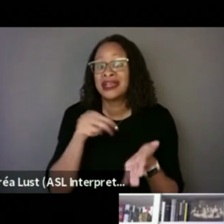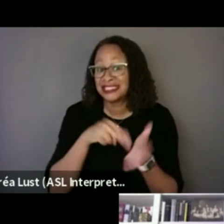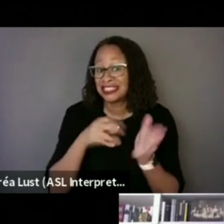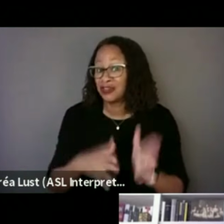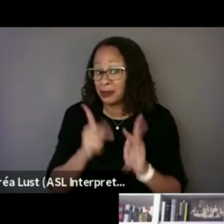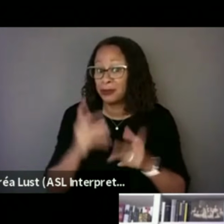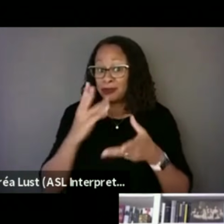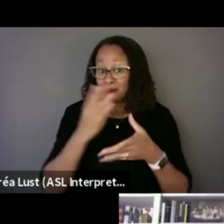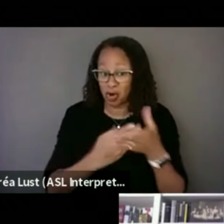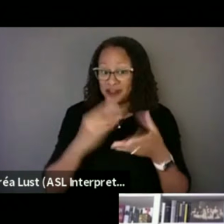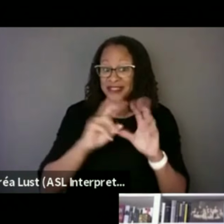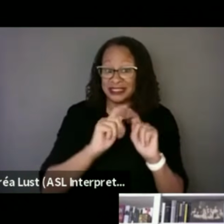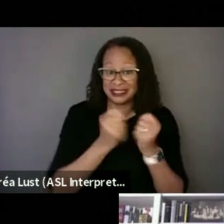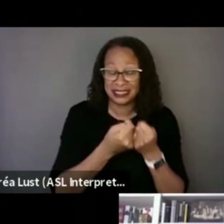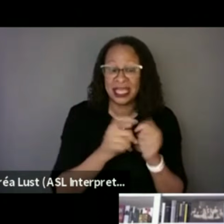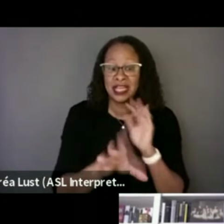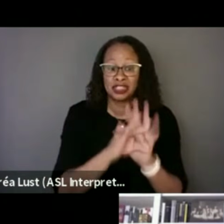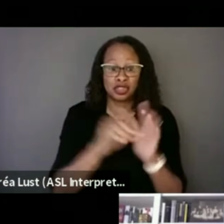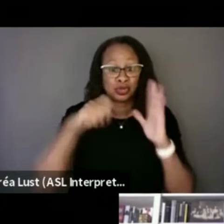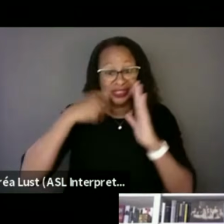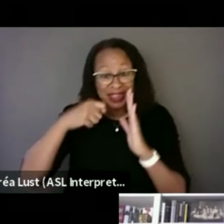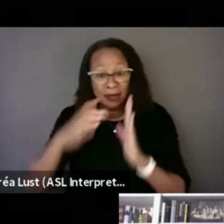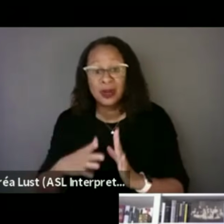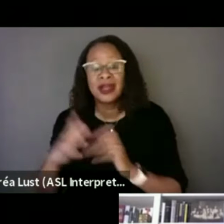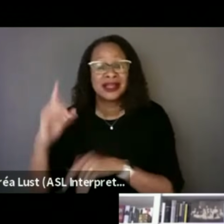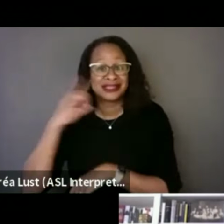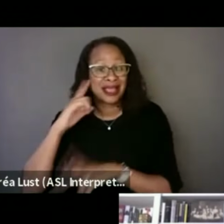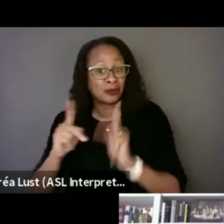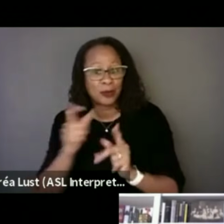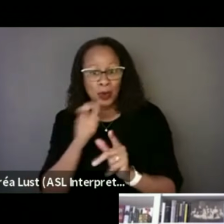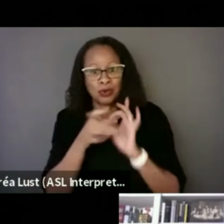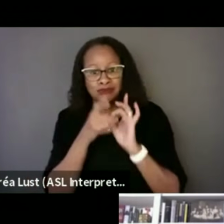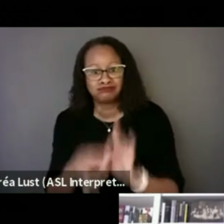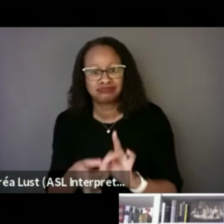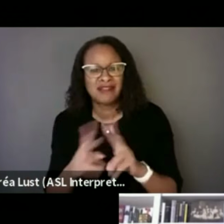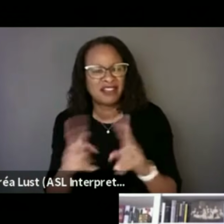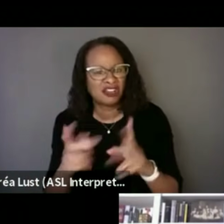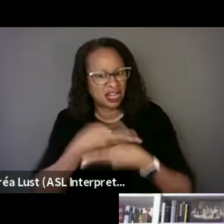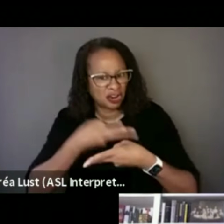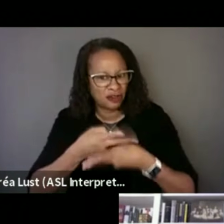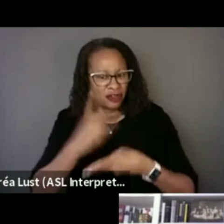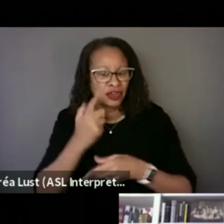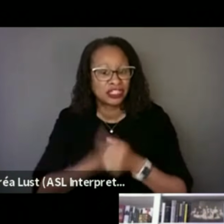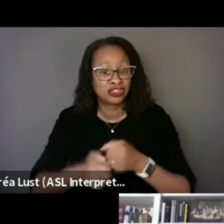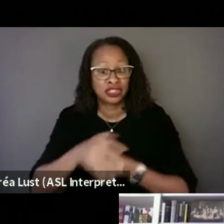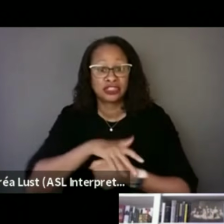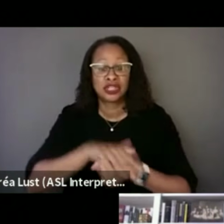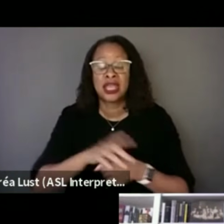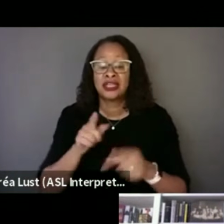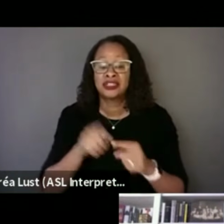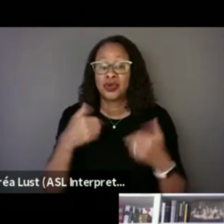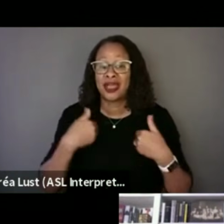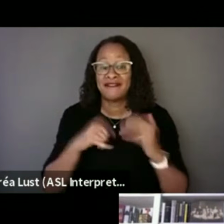But also like choosing the camera and the sound people carefully to be able to identify the families